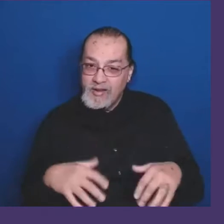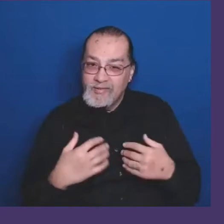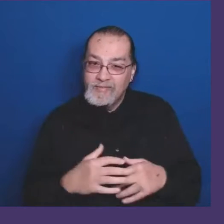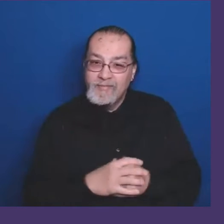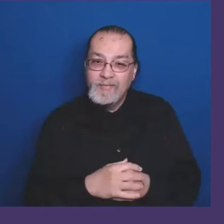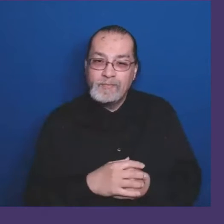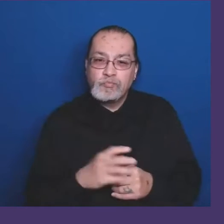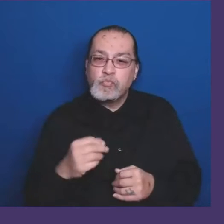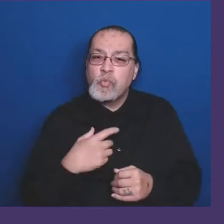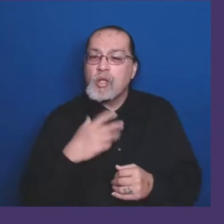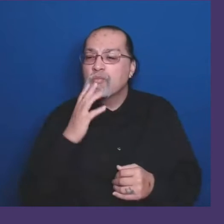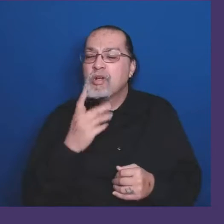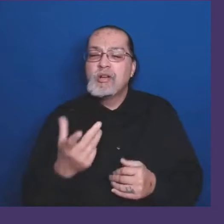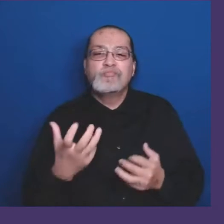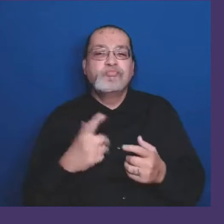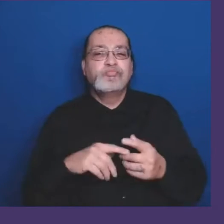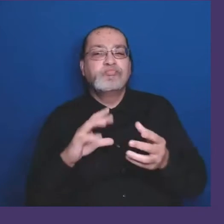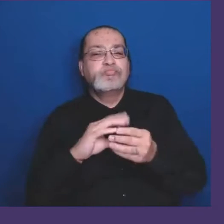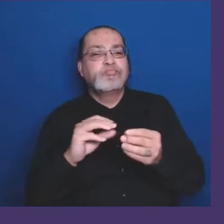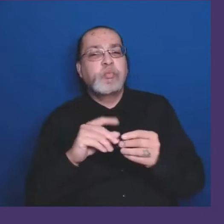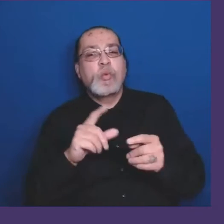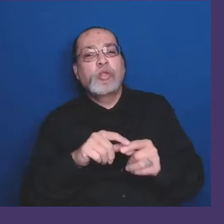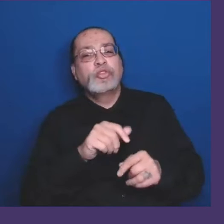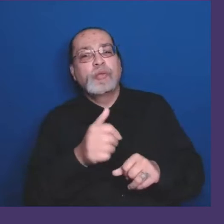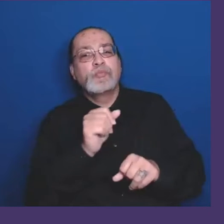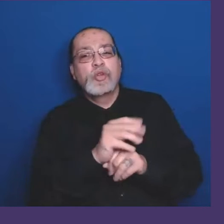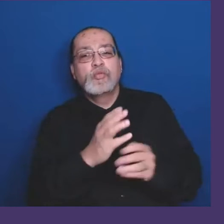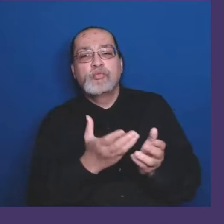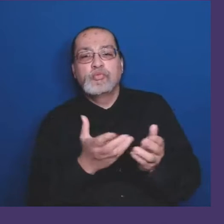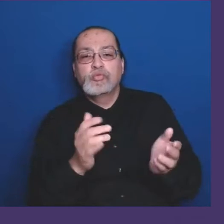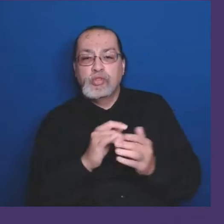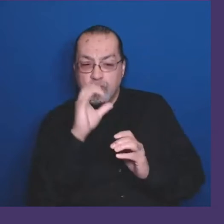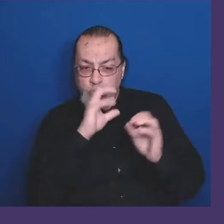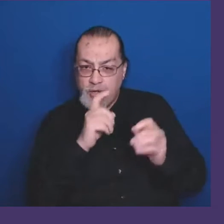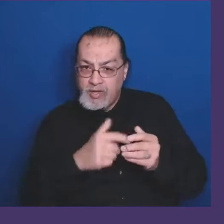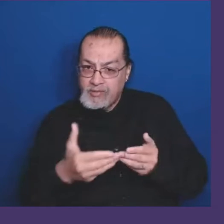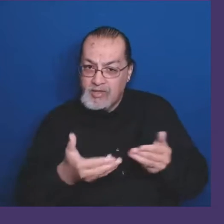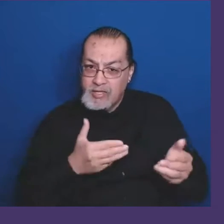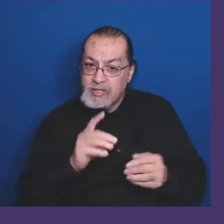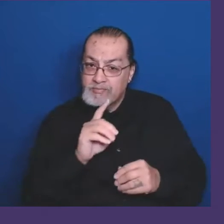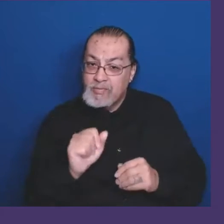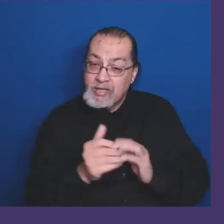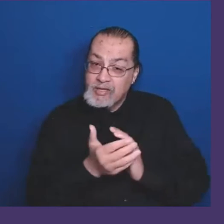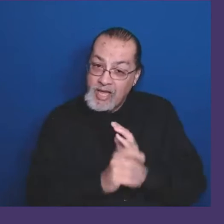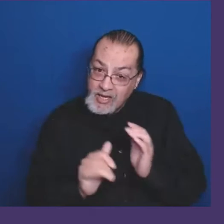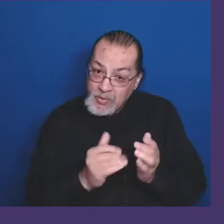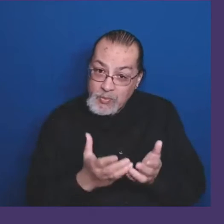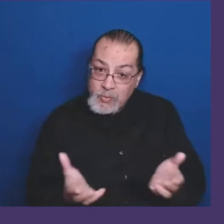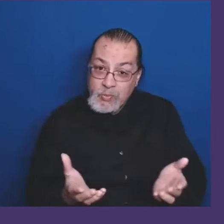that are looking to hire disabled talent? Tanya Harris: Telling them and showing them what we do,